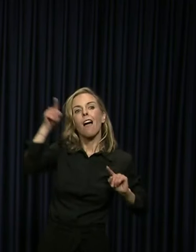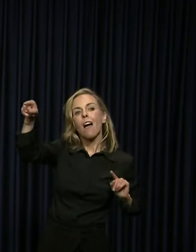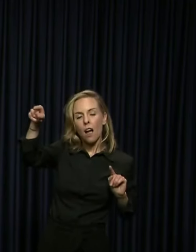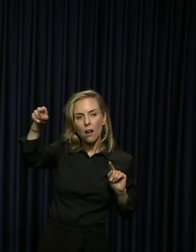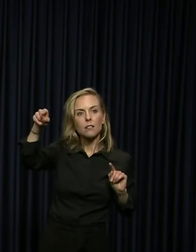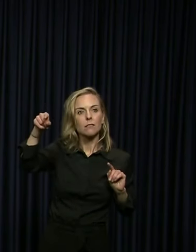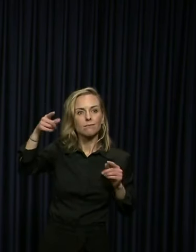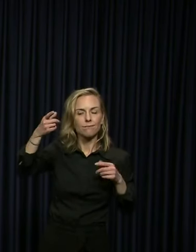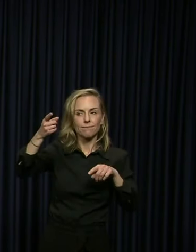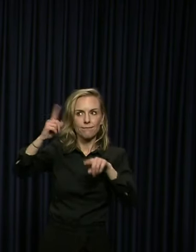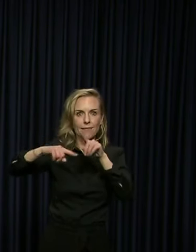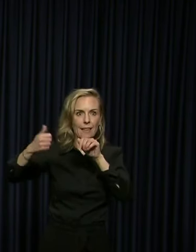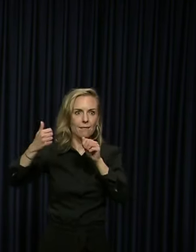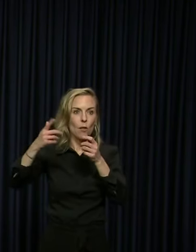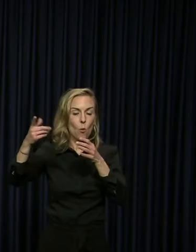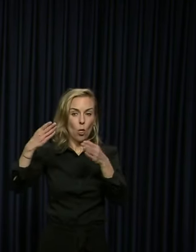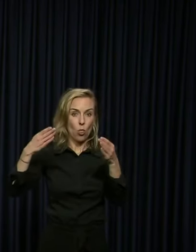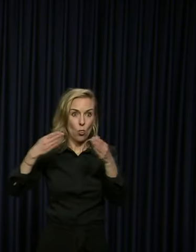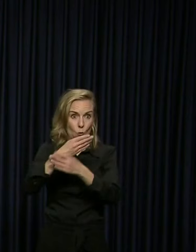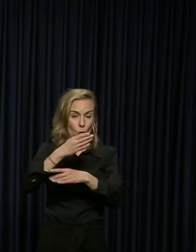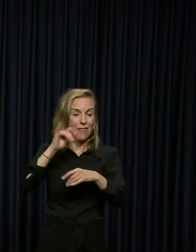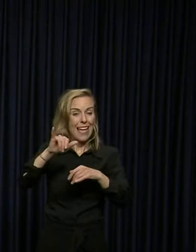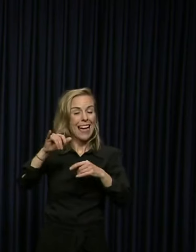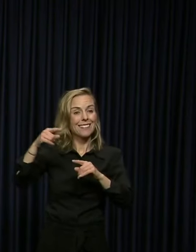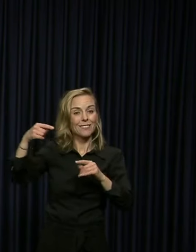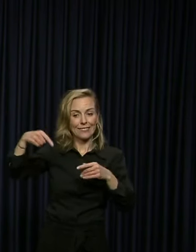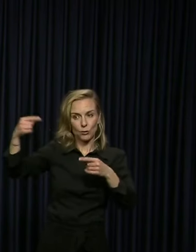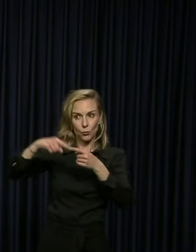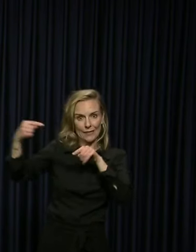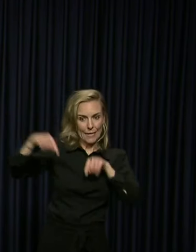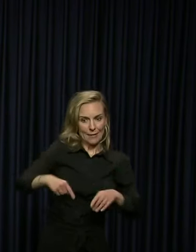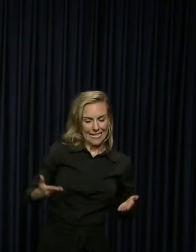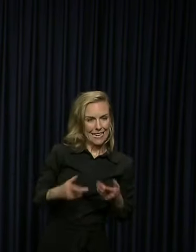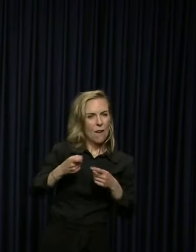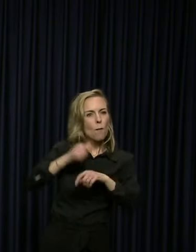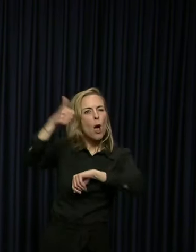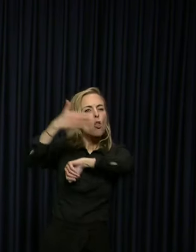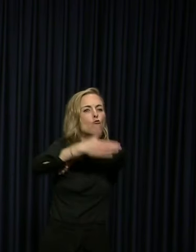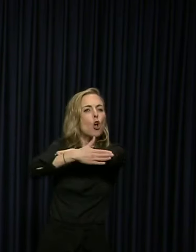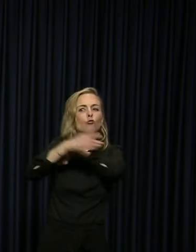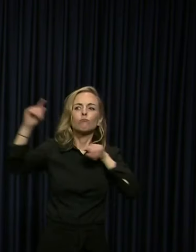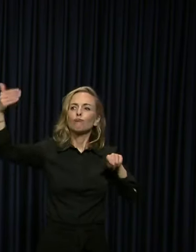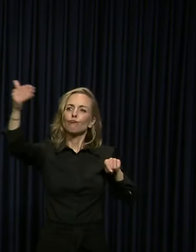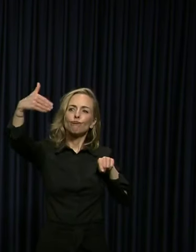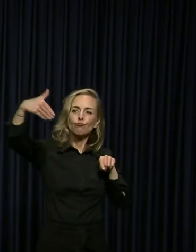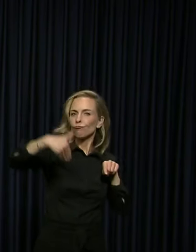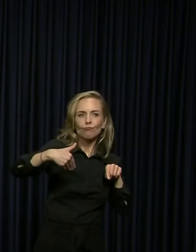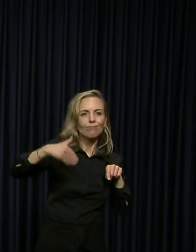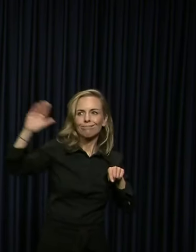SPECIFIC FACILITY BUT WE HAVE ASKED ALL OF OUR MAJOR HOSPITAL SYSTEMS TO CREATE PLANS TO